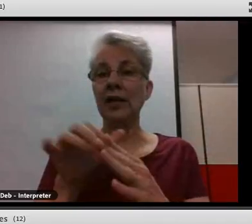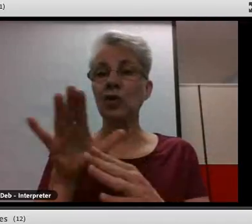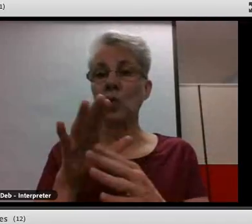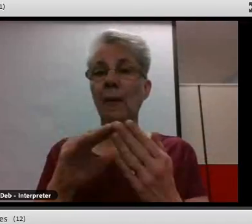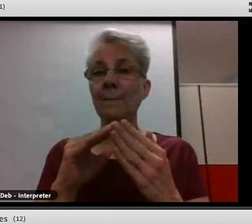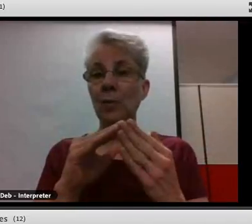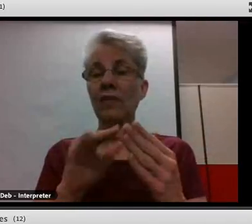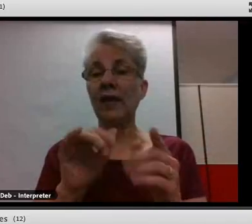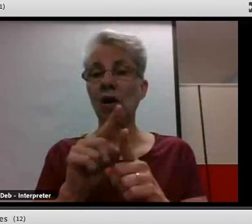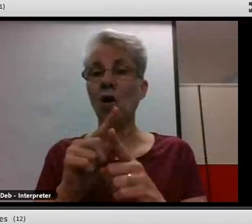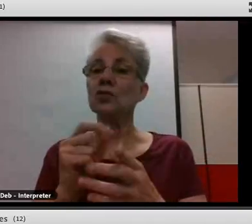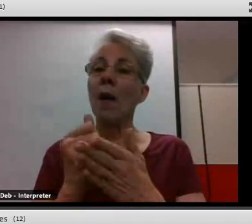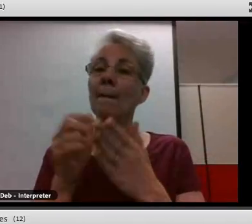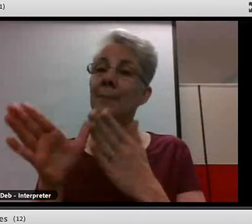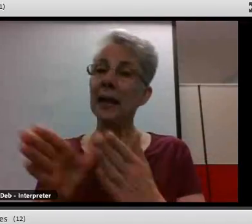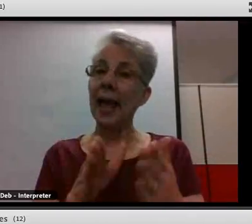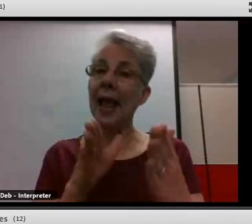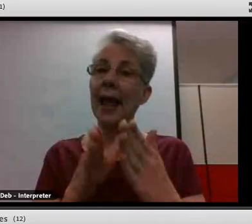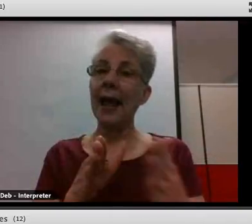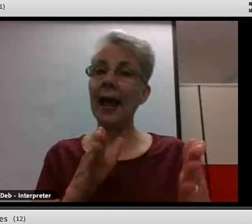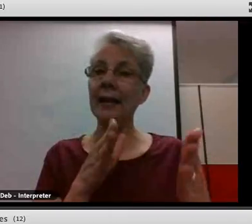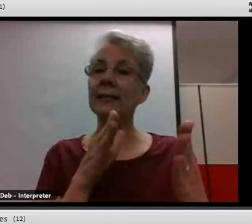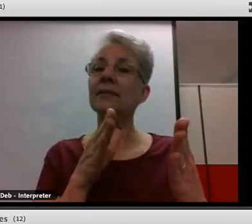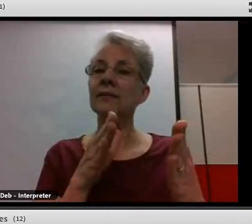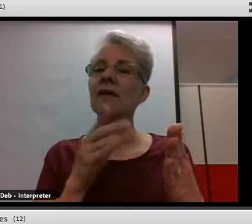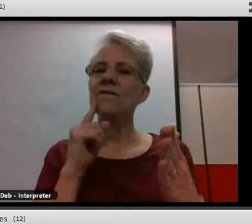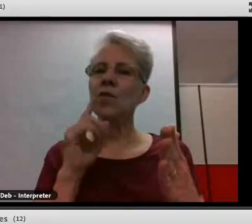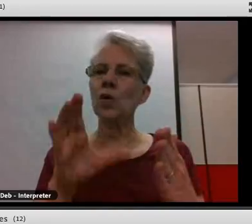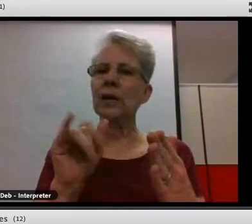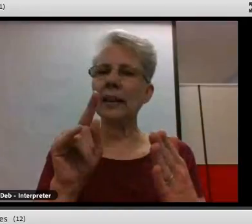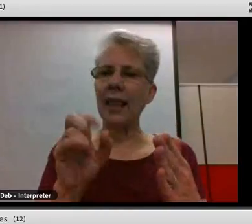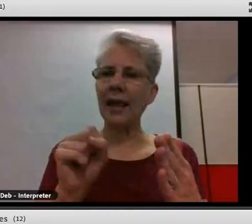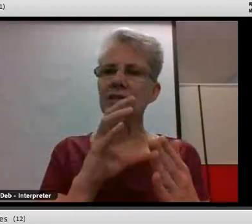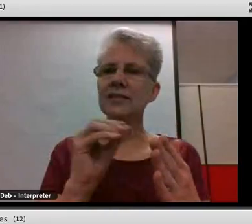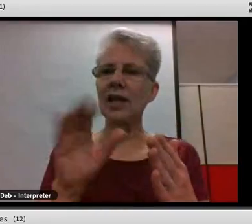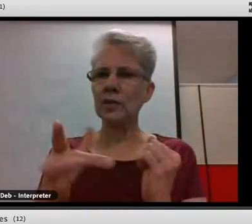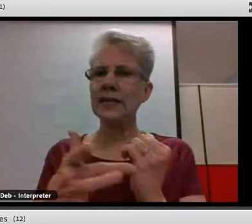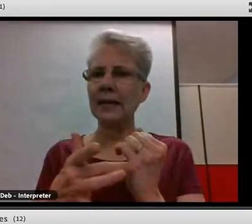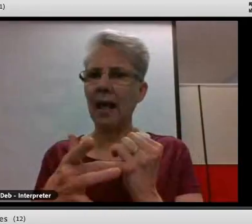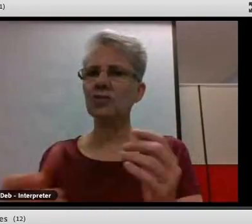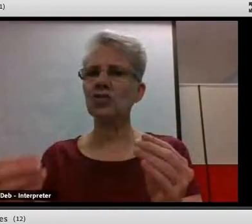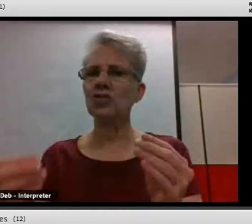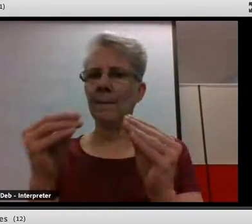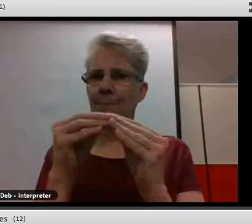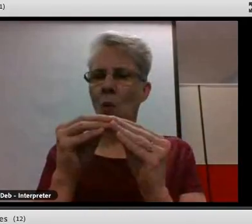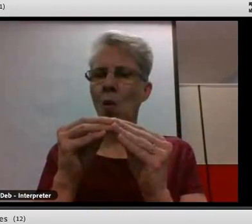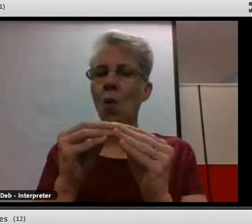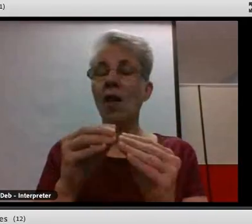I graduated in 1995, and I did not have anything.